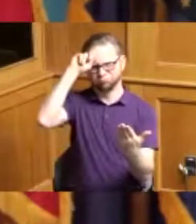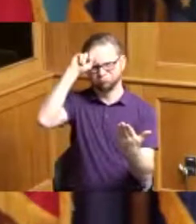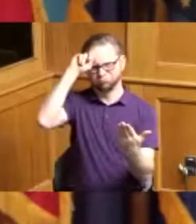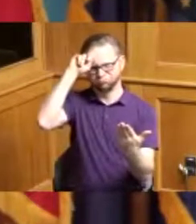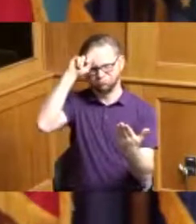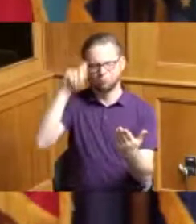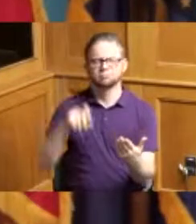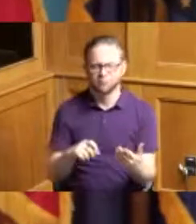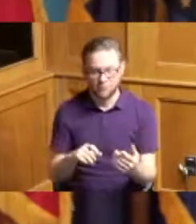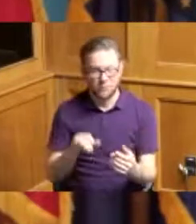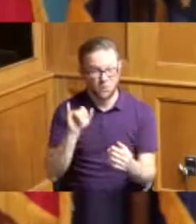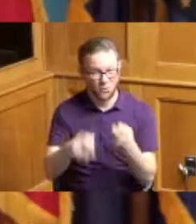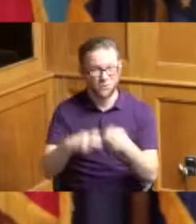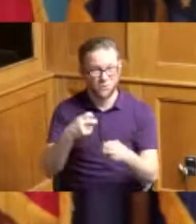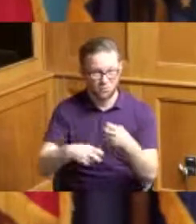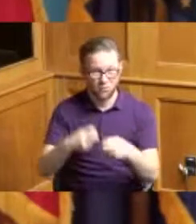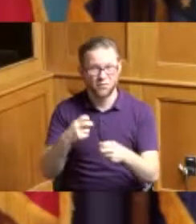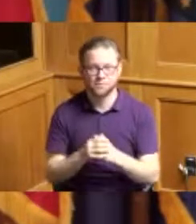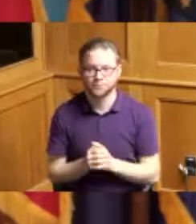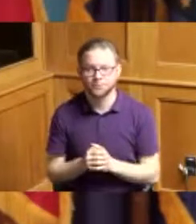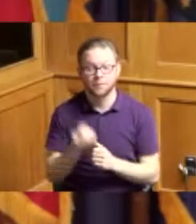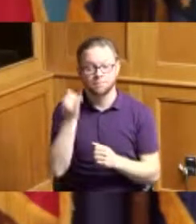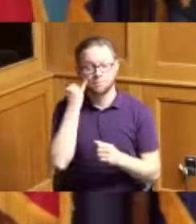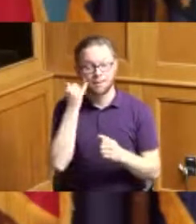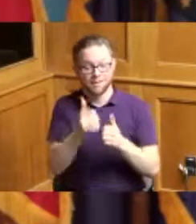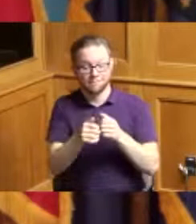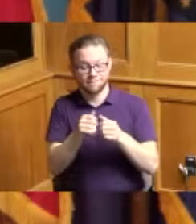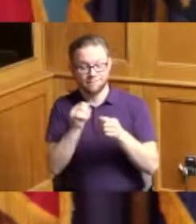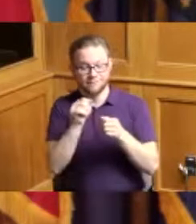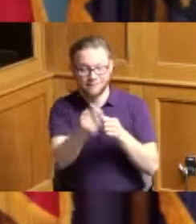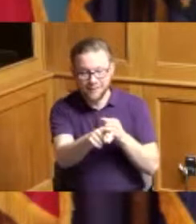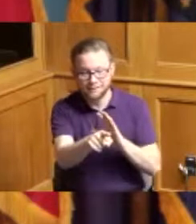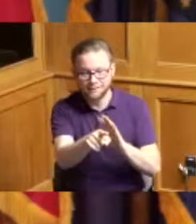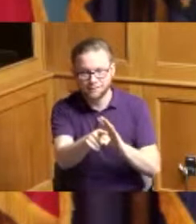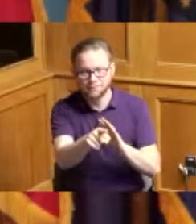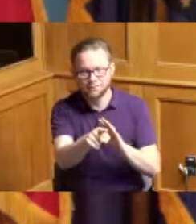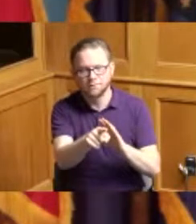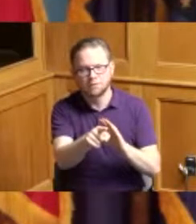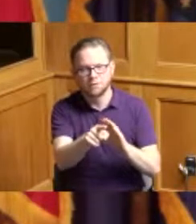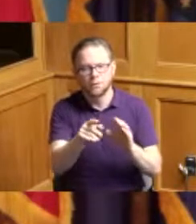that is an issue but if you text someone they're more likely to get back we had heard from people